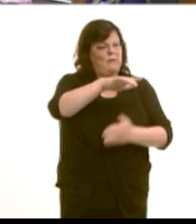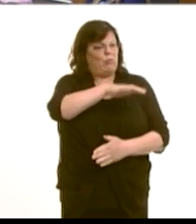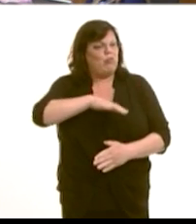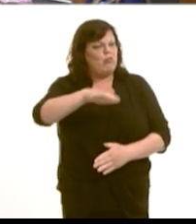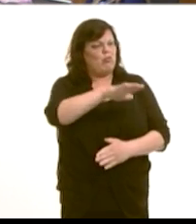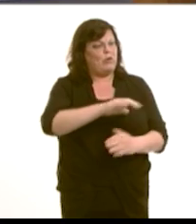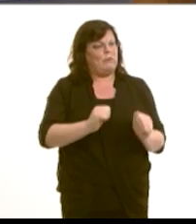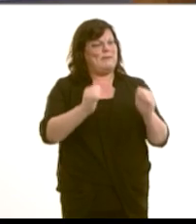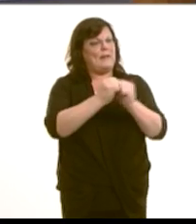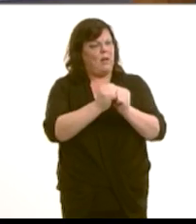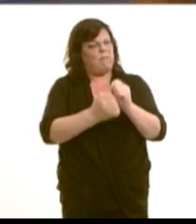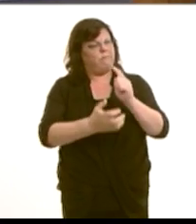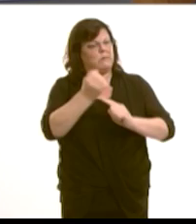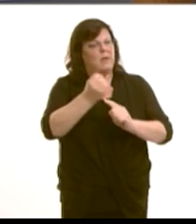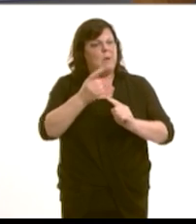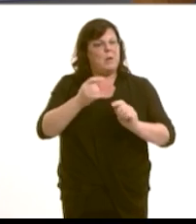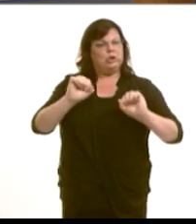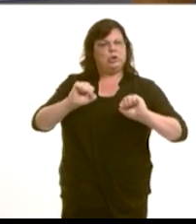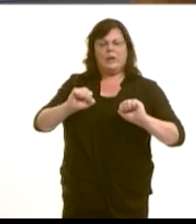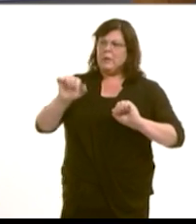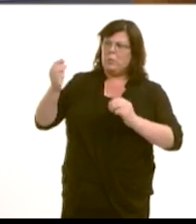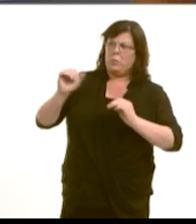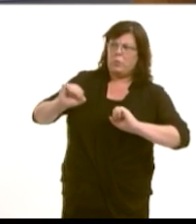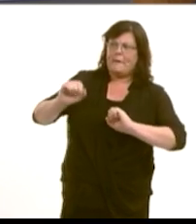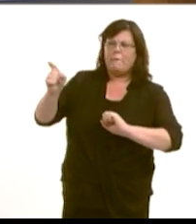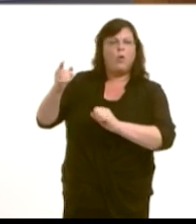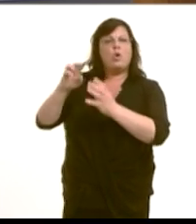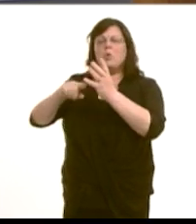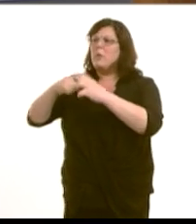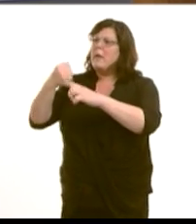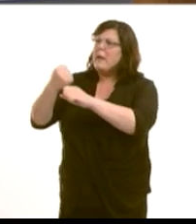We have not yet had a response from the UK Government, however, in terms of them guaranteeing